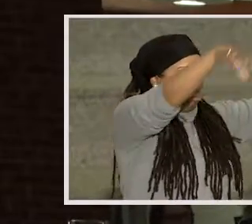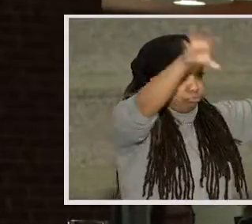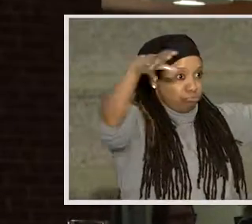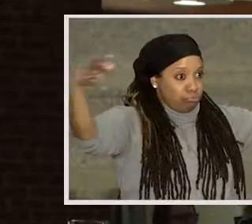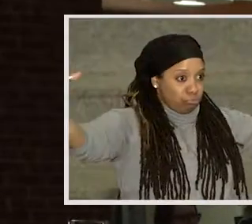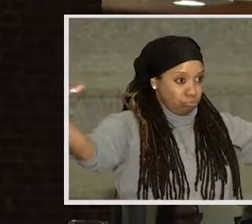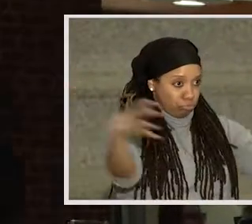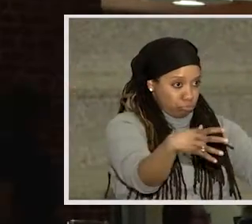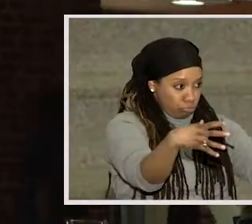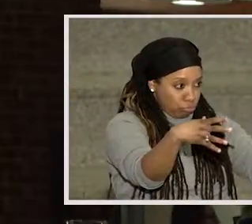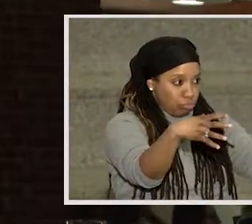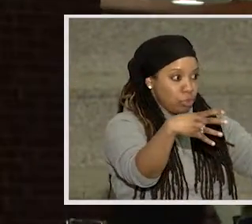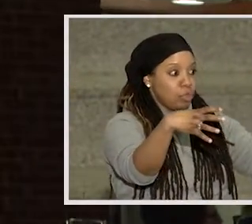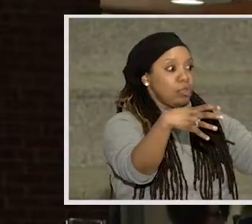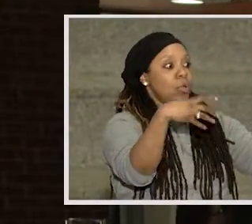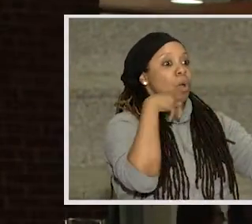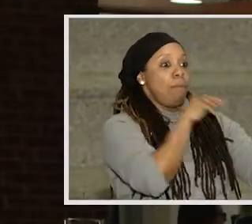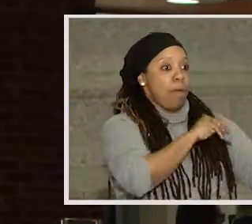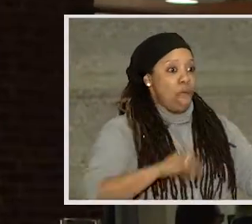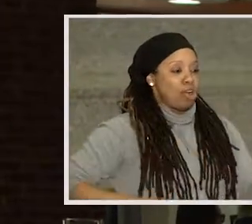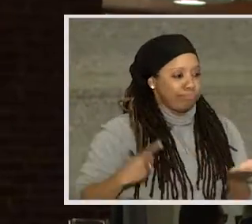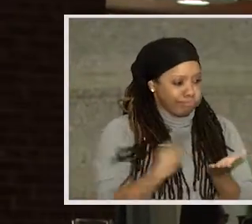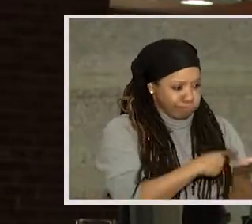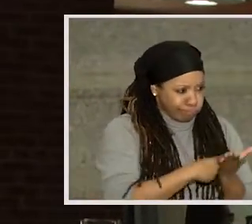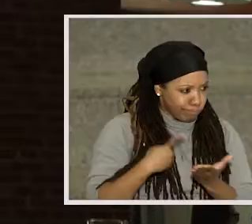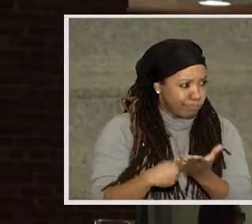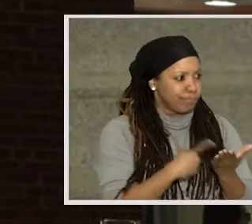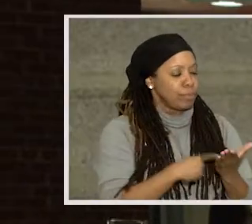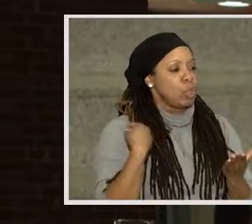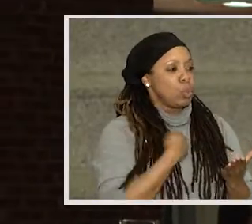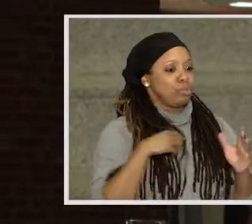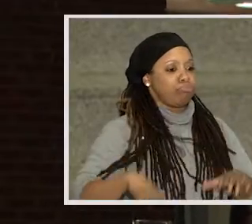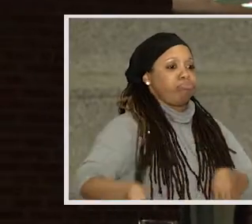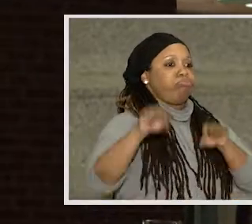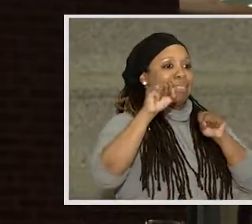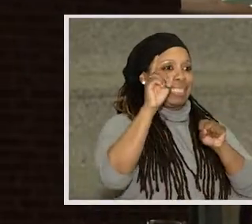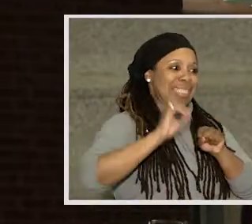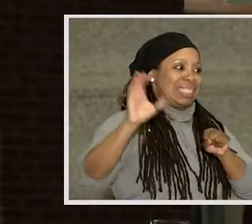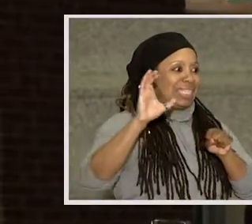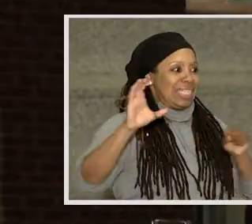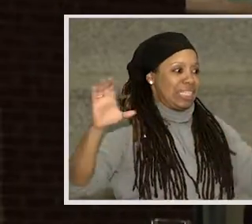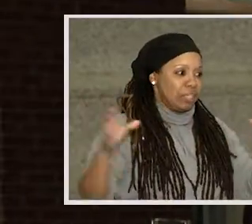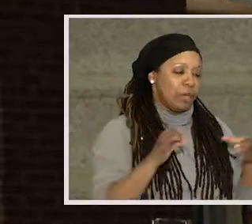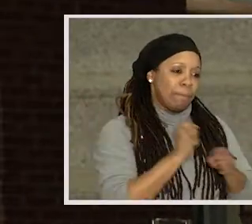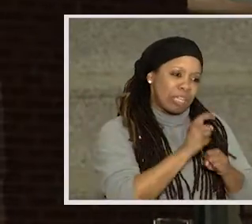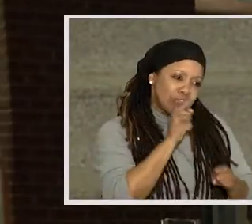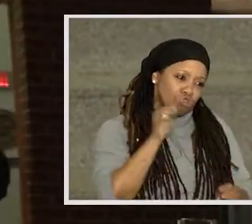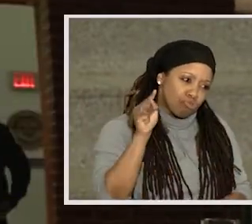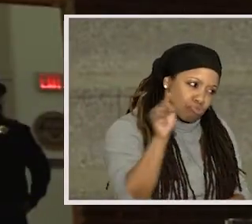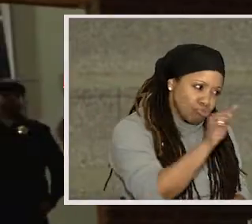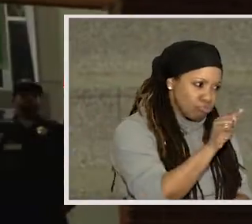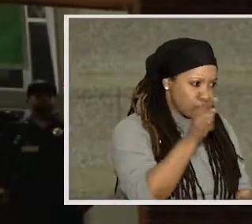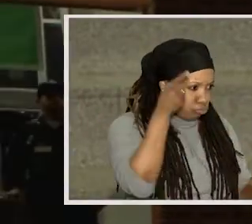HAVE HEARD ABOUT THE VALUES OF THE DISTRICT AND THE DISTRICT REALLY DOES ENSURE AND HAS A VALUE OF ENSURING THAT OUR MOST